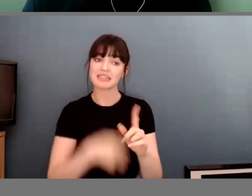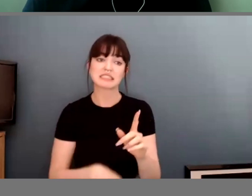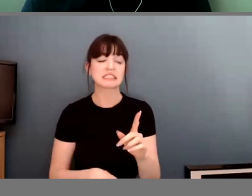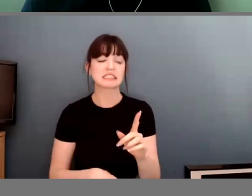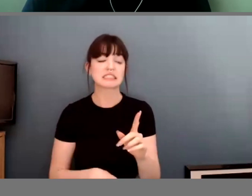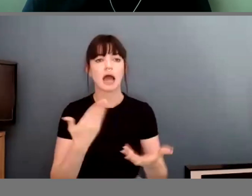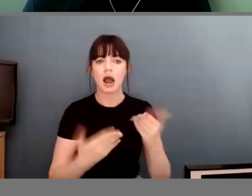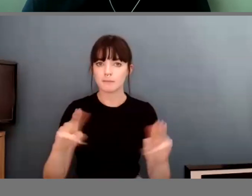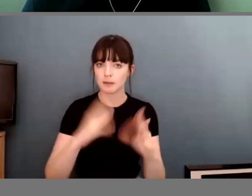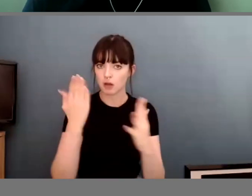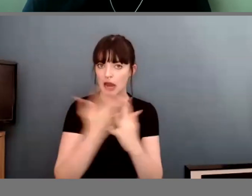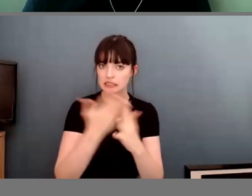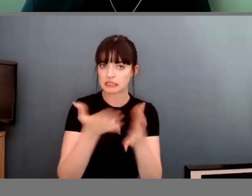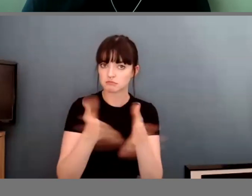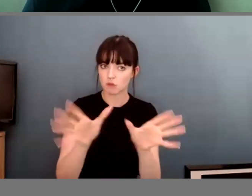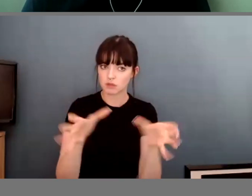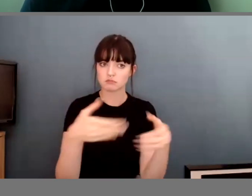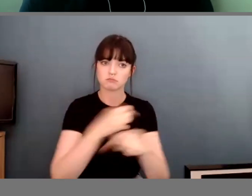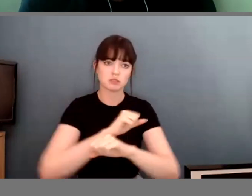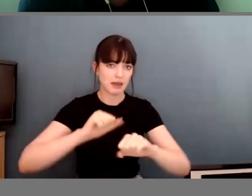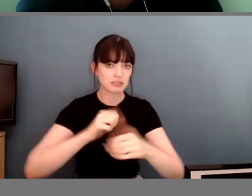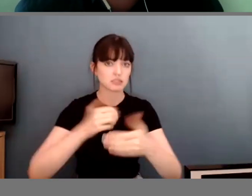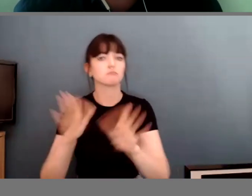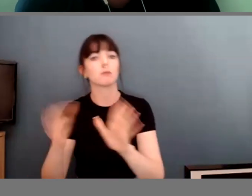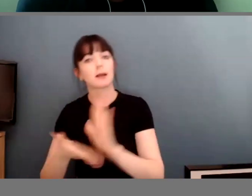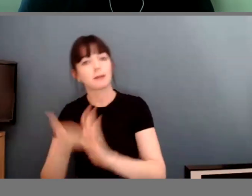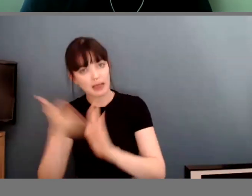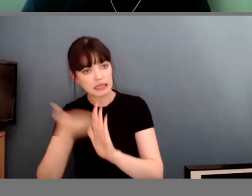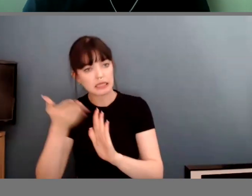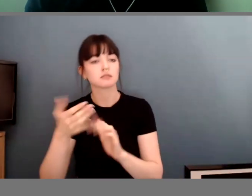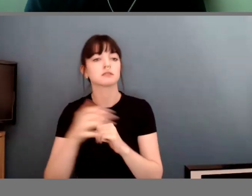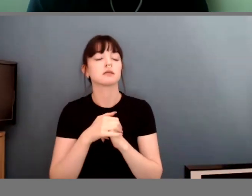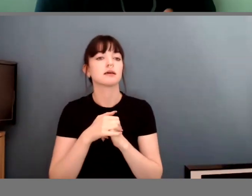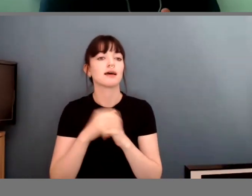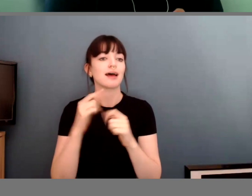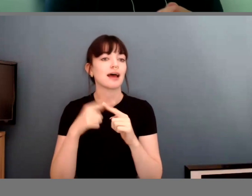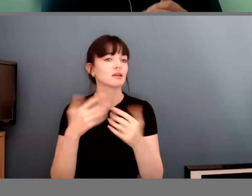public spaces and public buildings but also in many cases how it affects the private sector